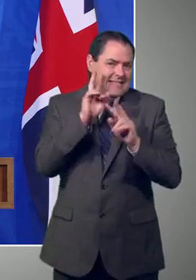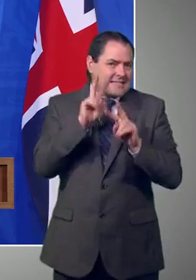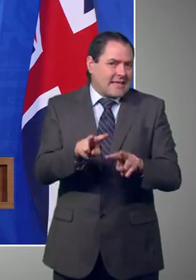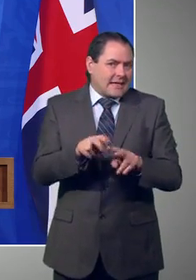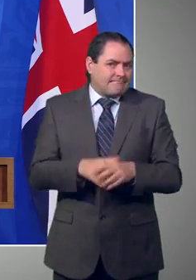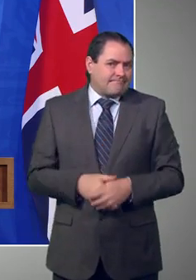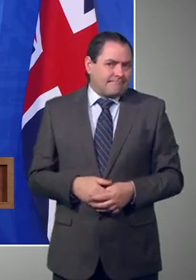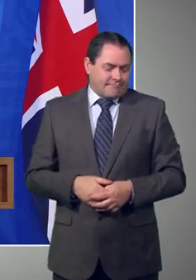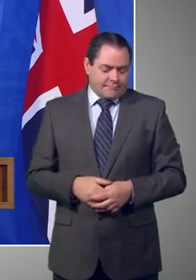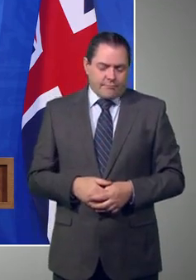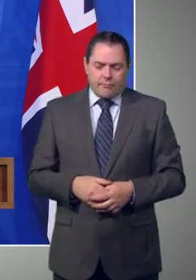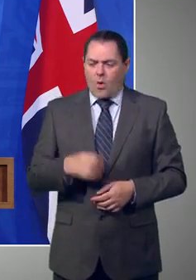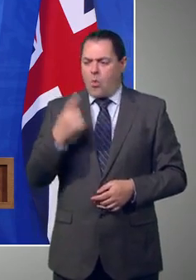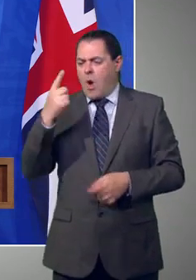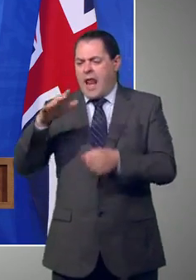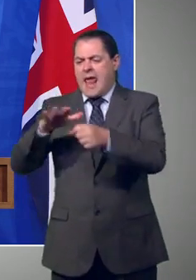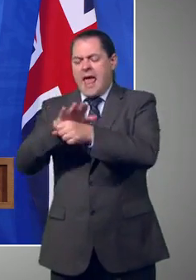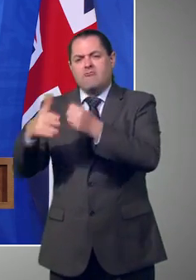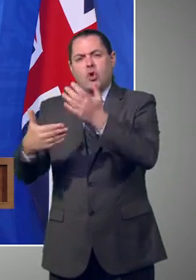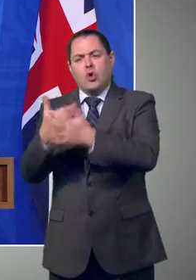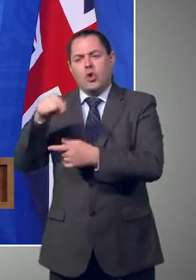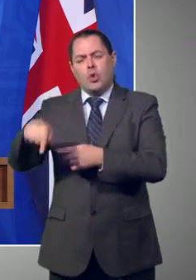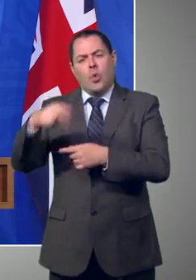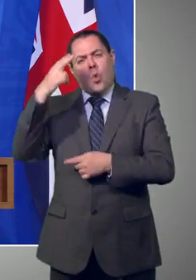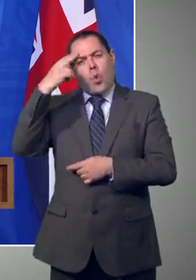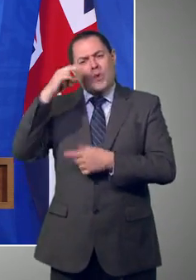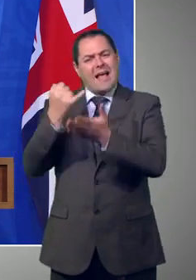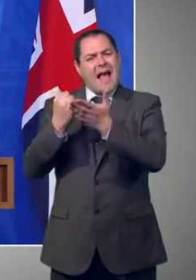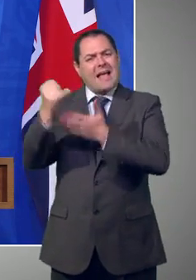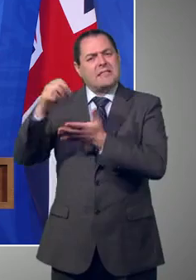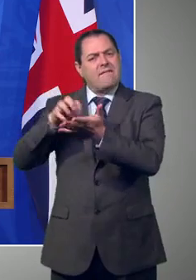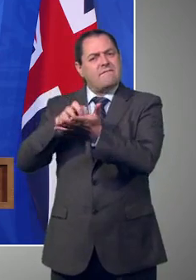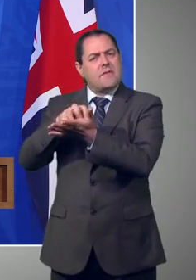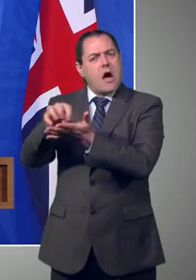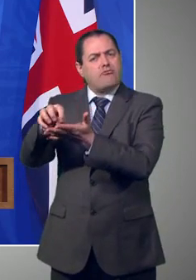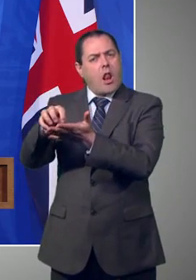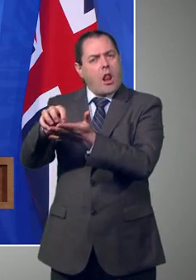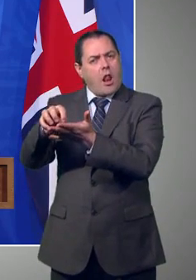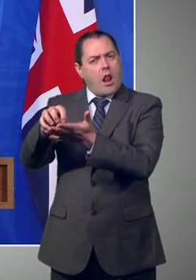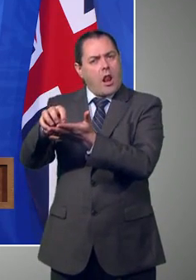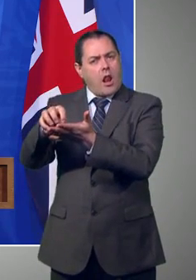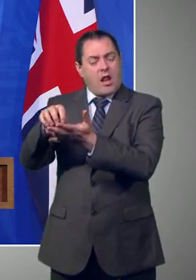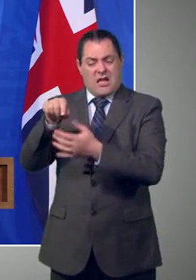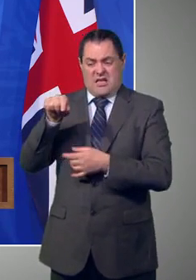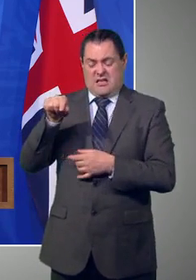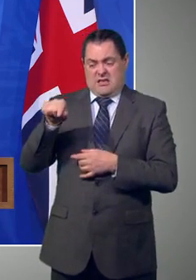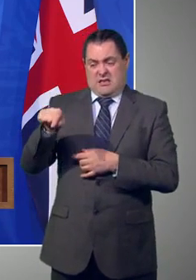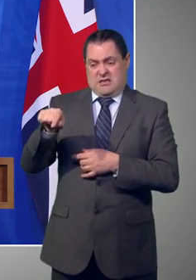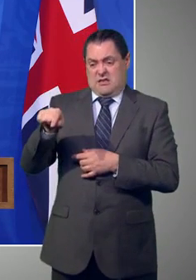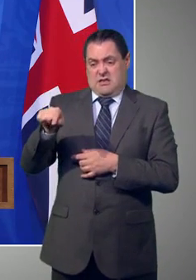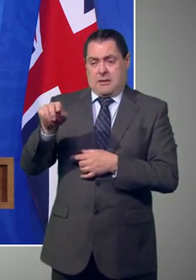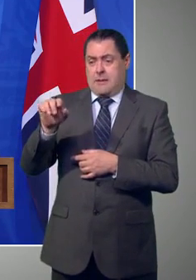areas of new researchers into antiviral the thing about antiviral is that you can give